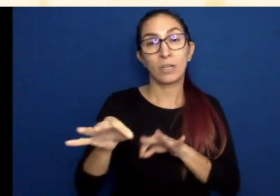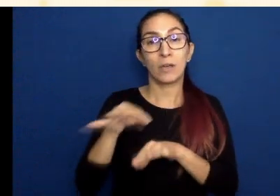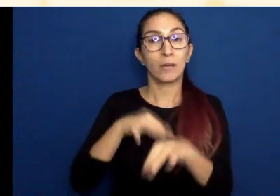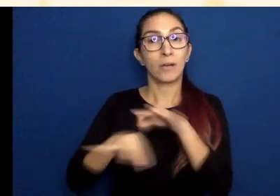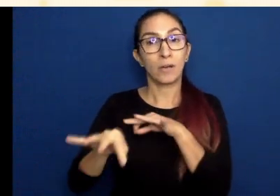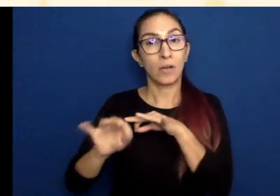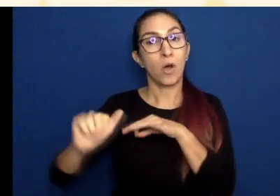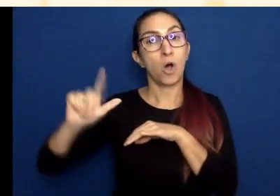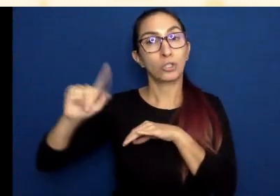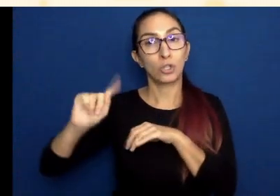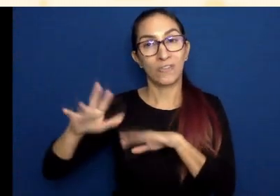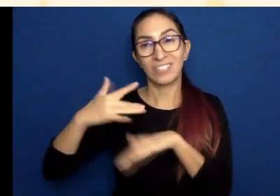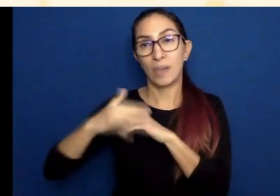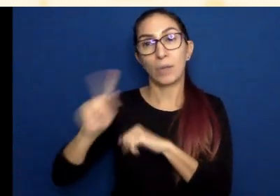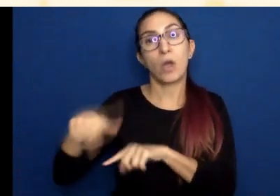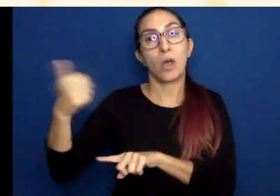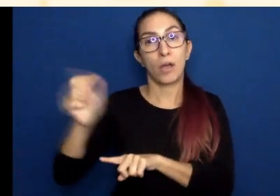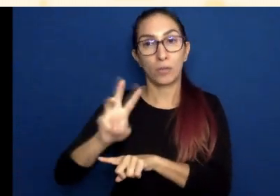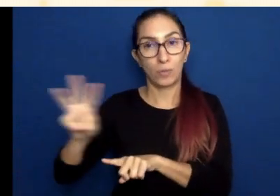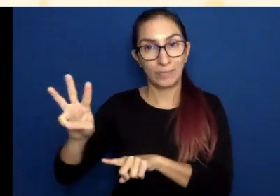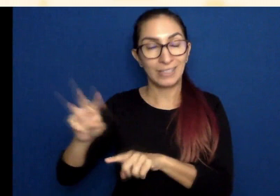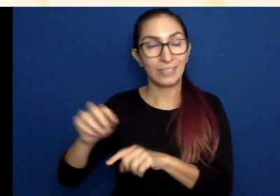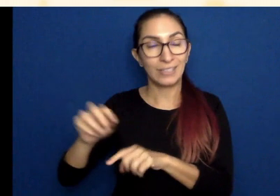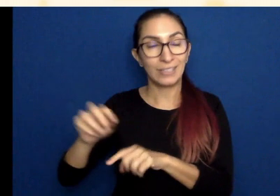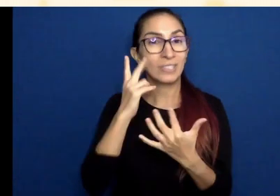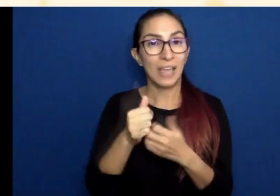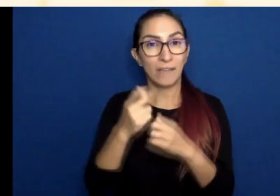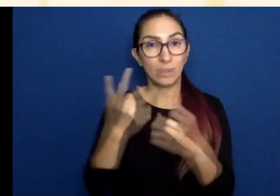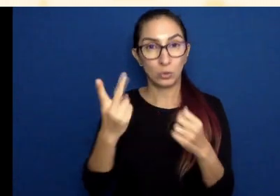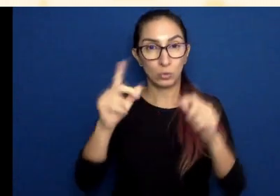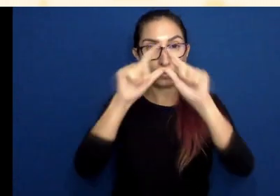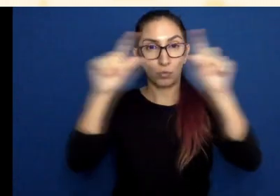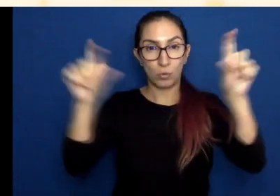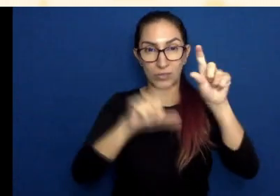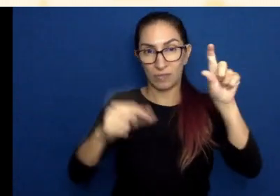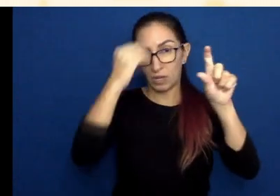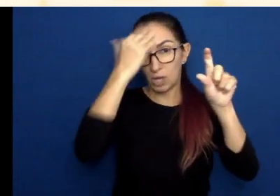on another page. So you can see there's two rows of content under top stories.